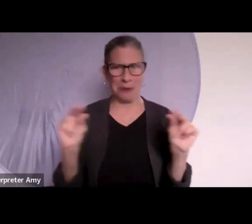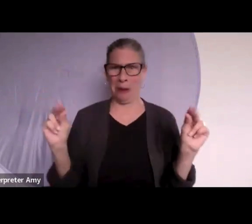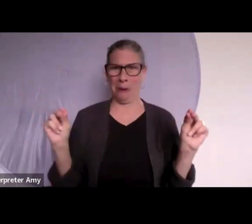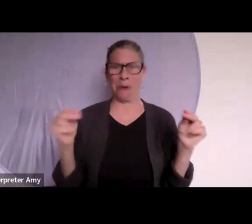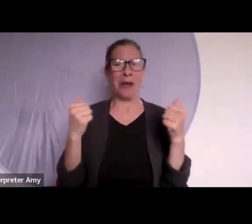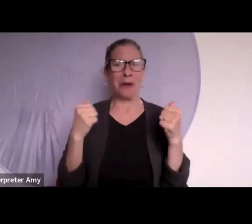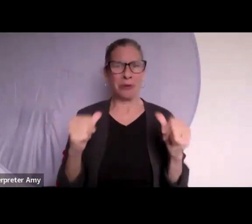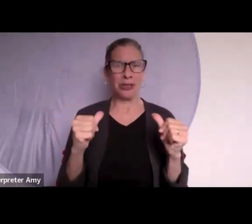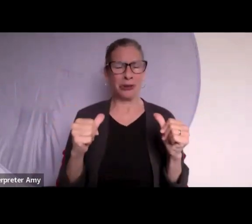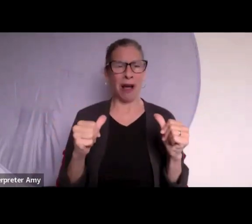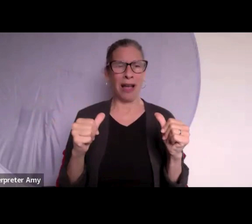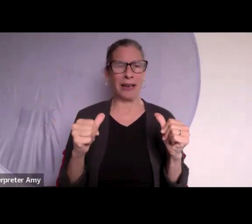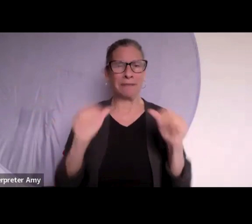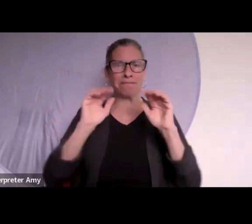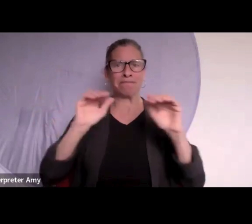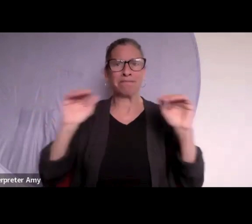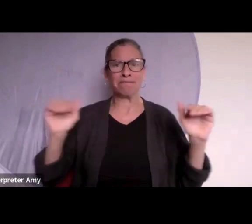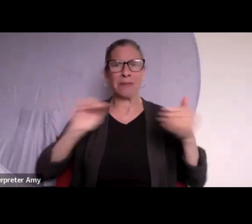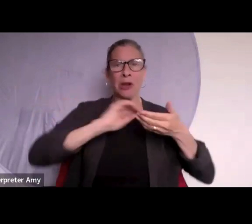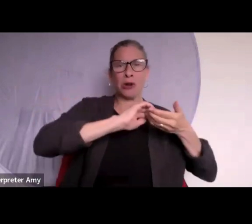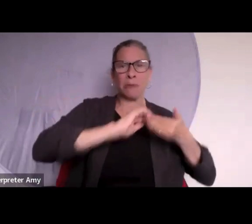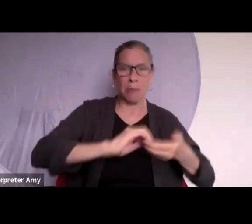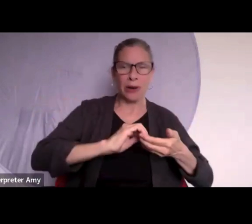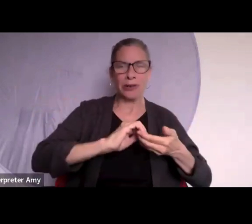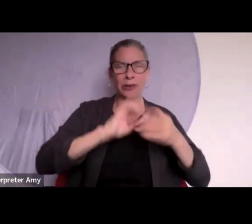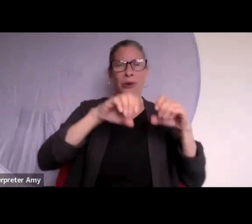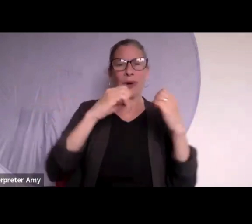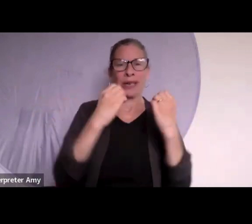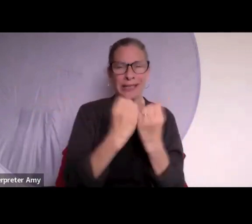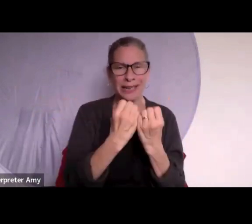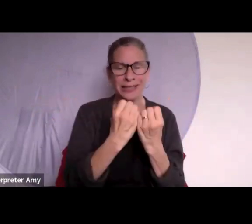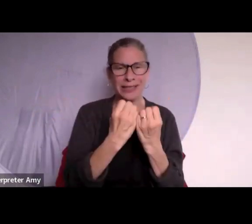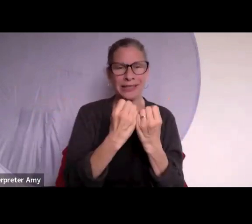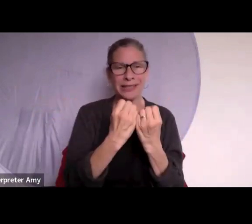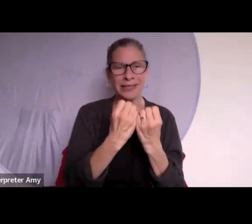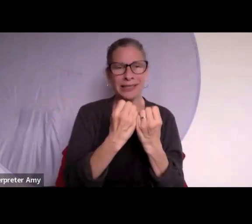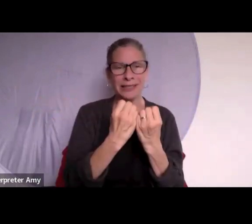out to partners to organizations and kind of get some approvals